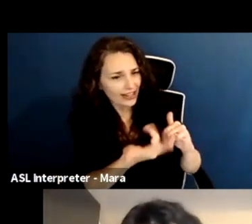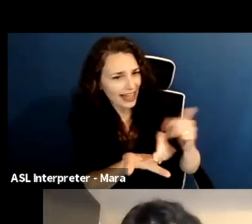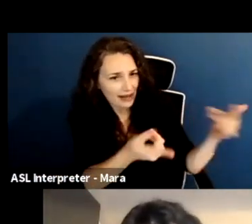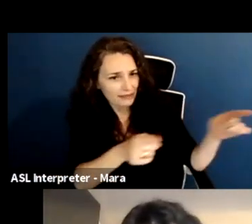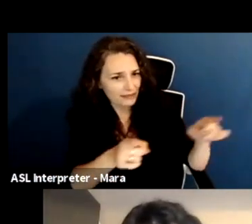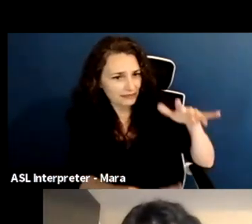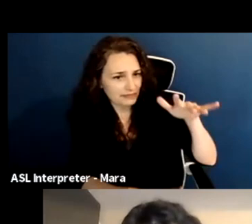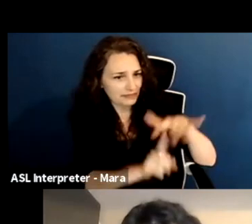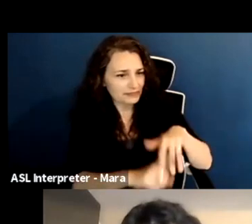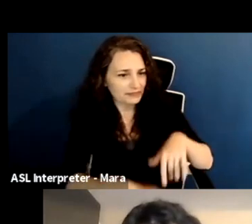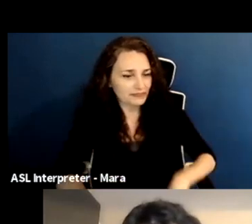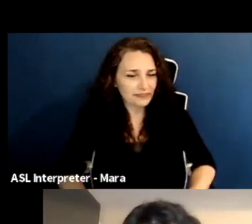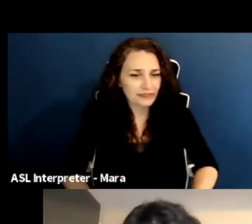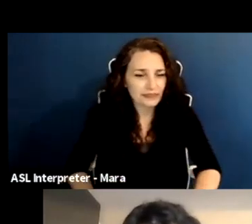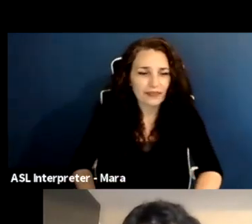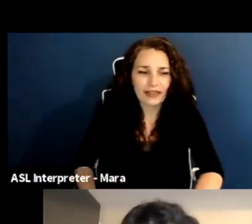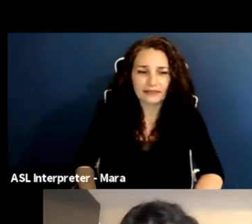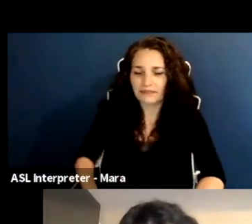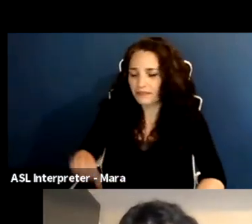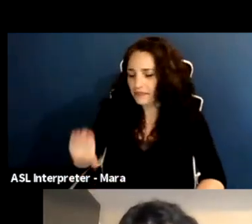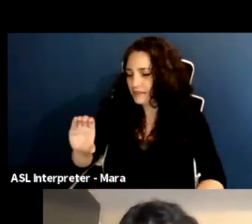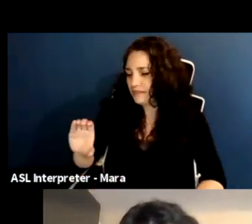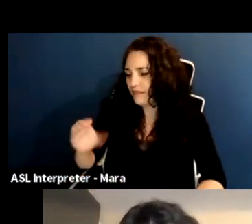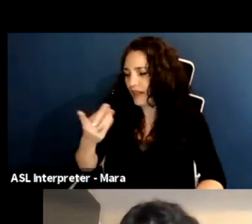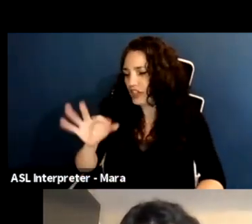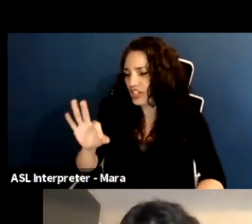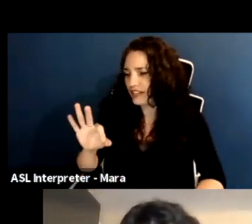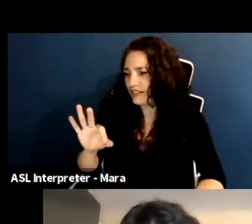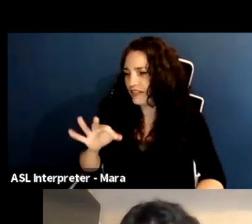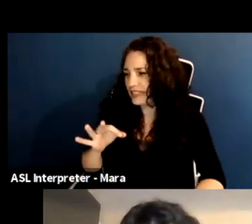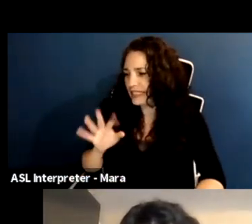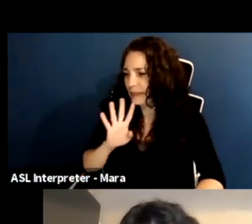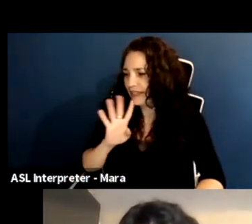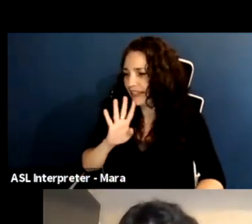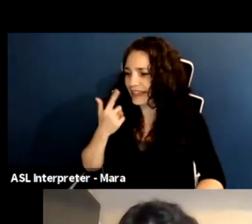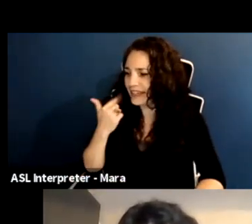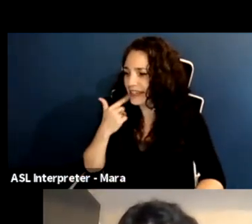So I was chosen by my elders.